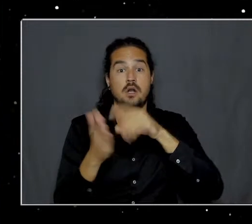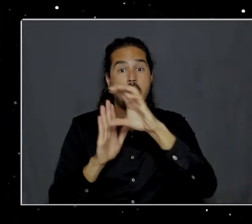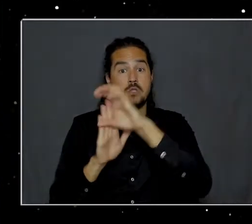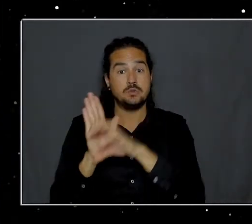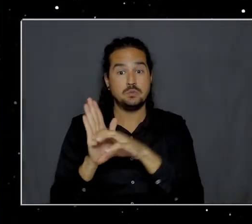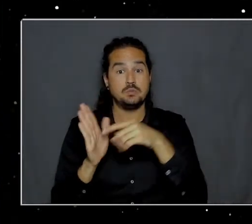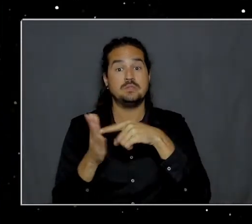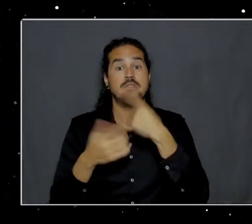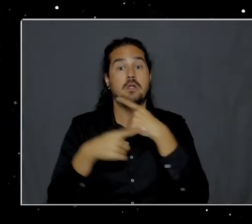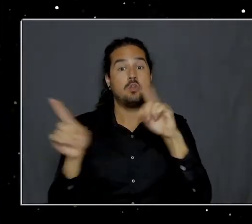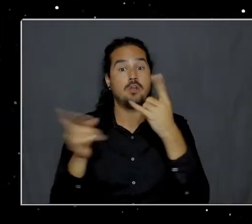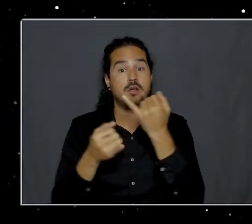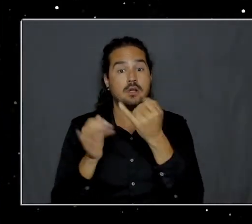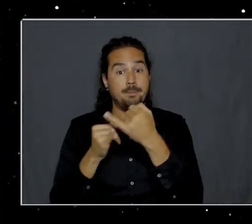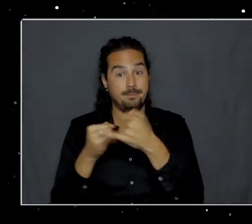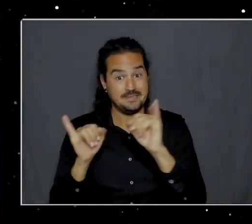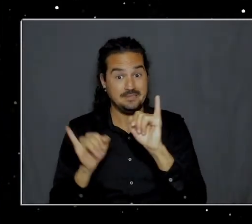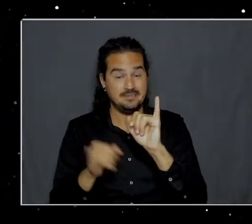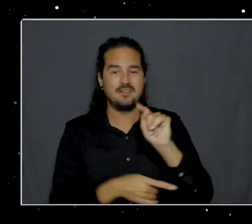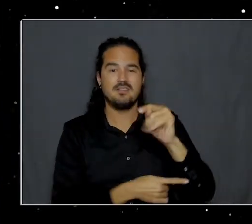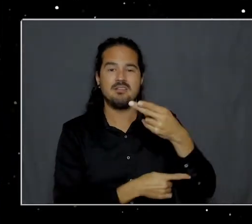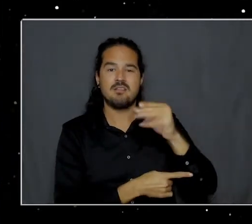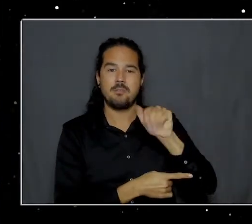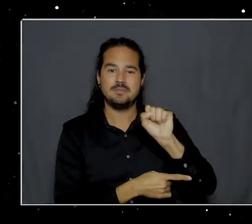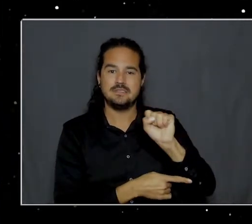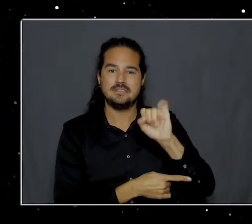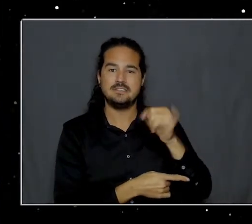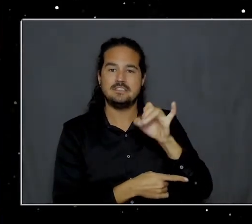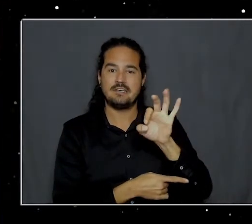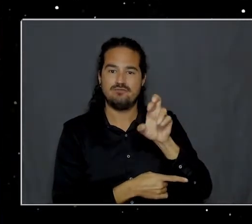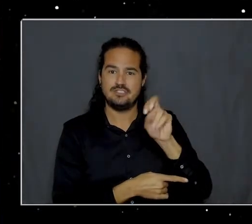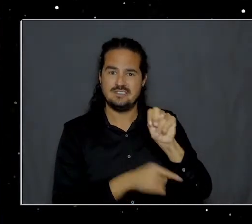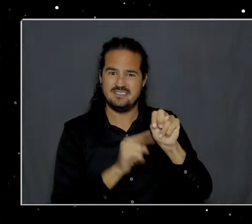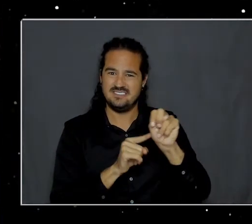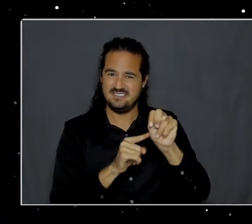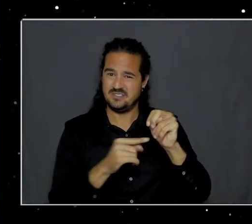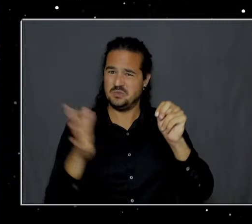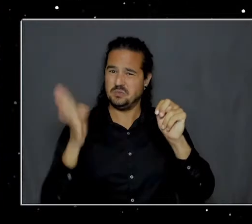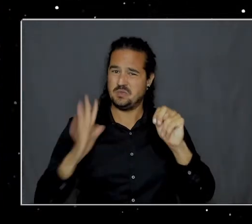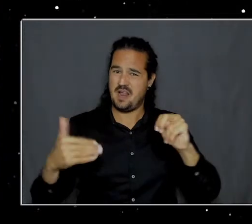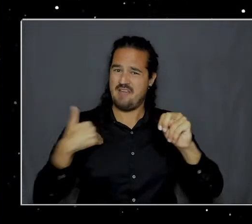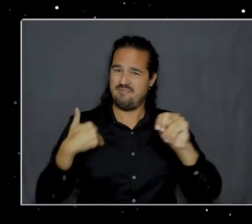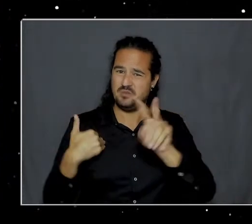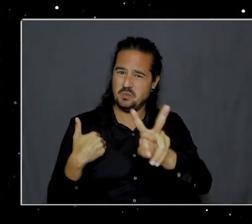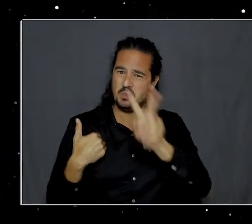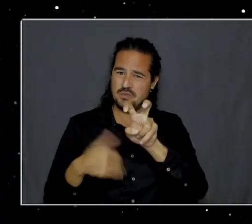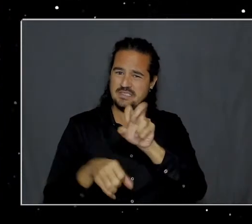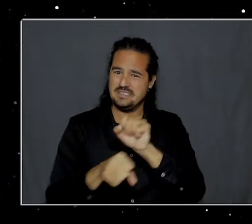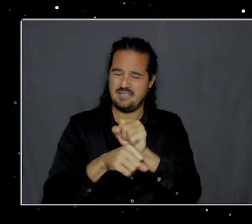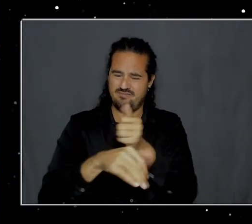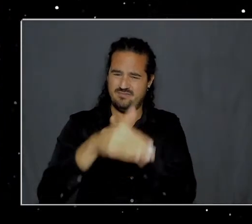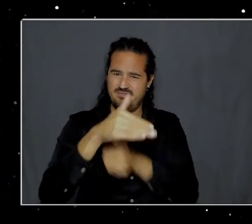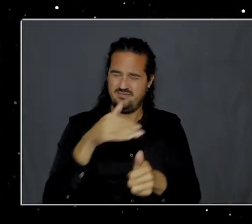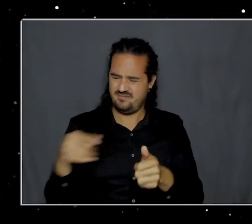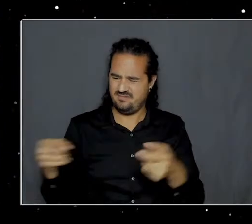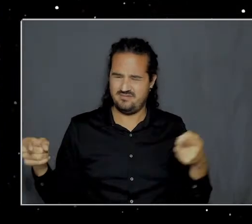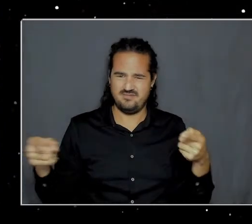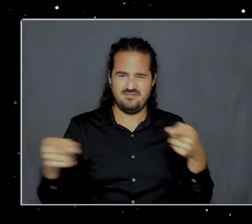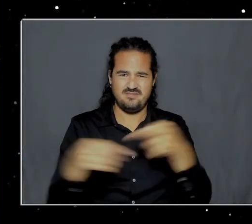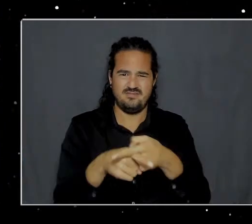THOMAS JEFFERSON WHO HAD 200 SLAVES. THAT'S THE DILEMMA. HOW DO YOU HOLD BOTH OF THOSE